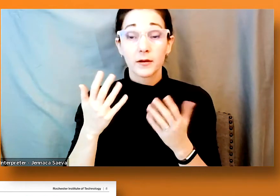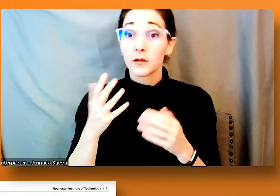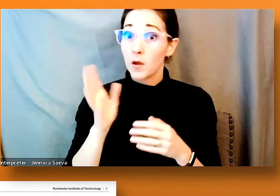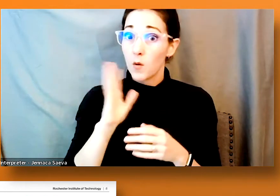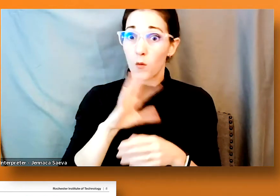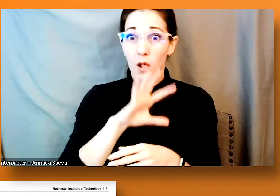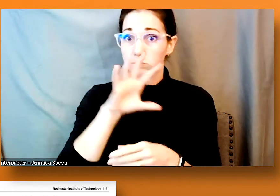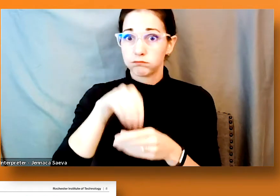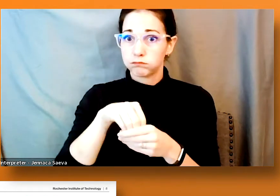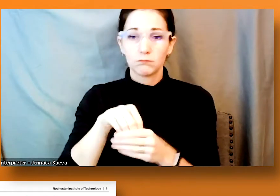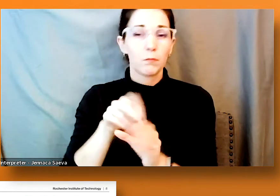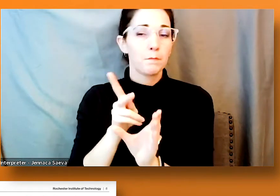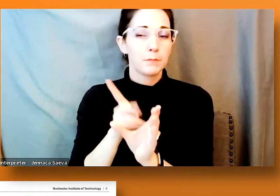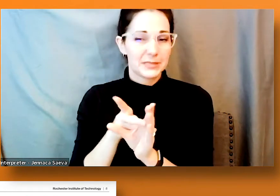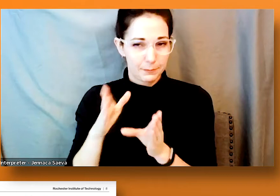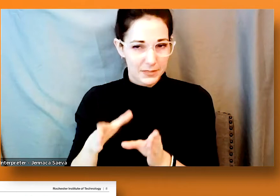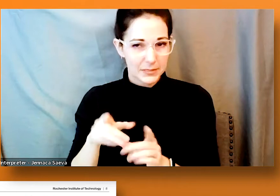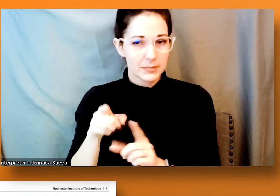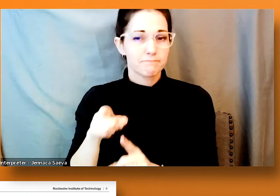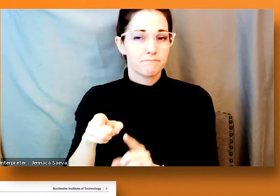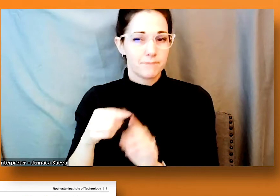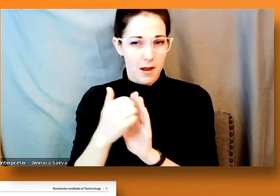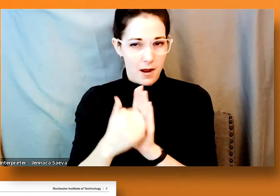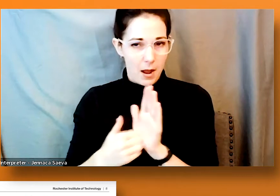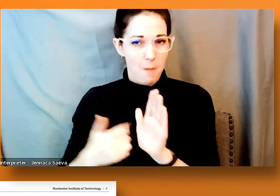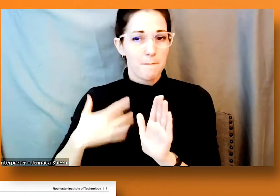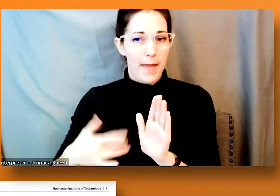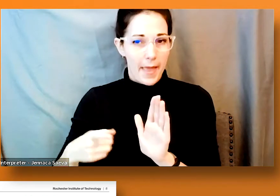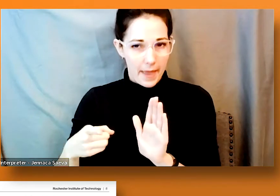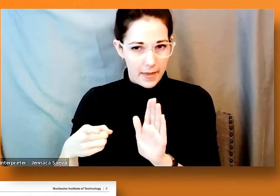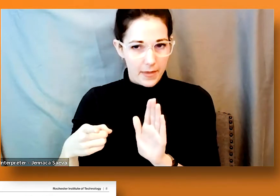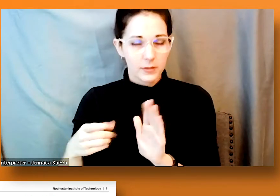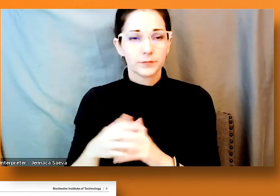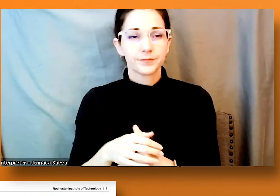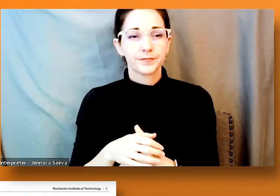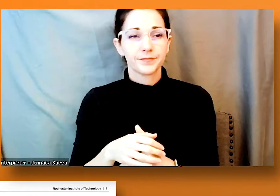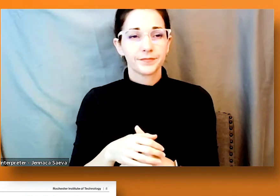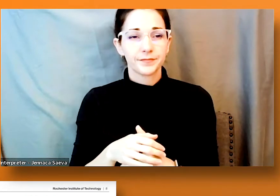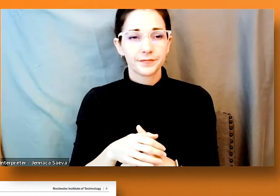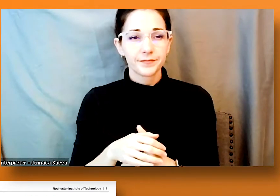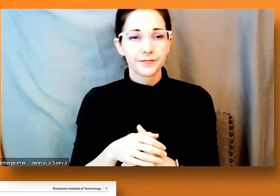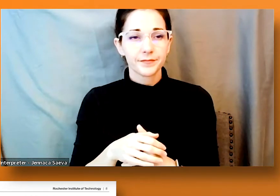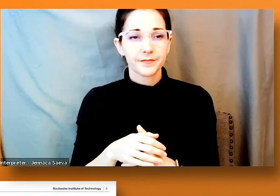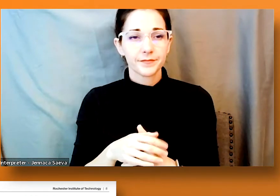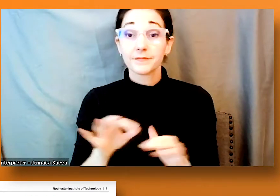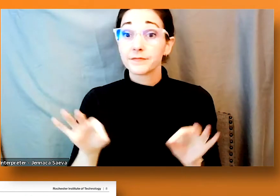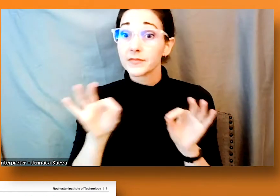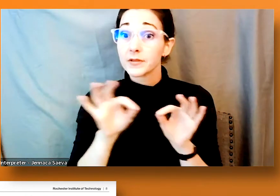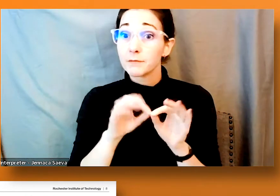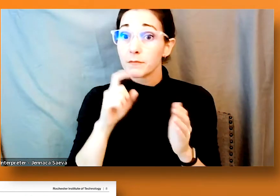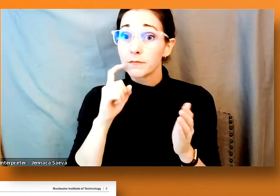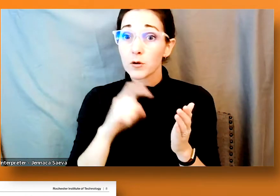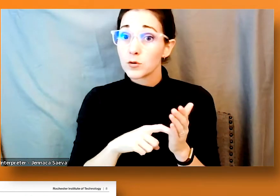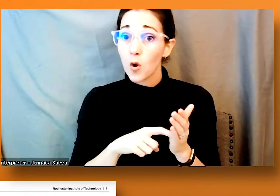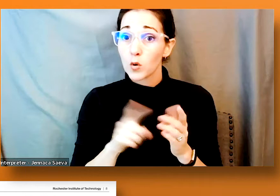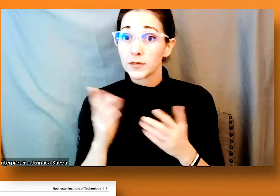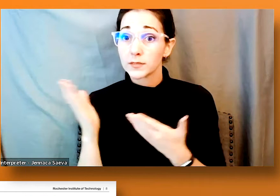Those are all included in a participant account. The main thing to note,